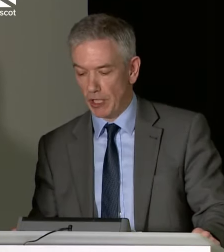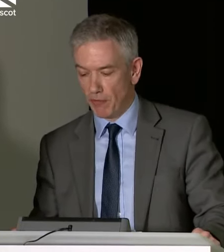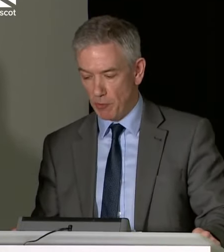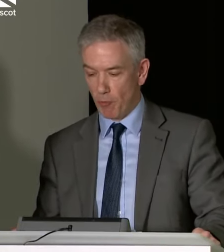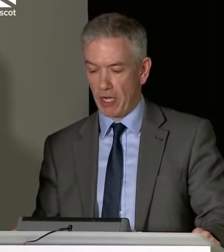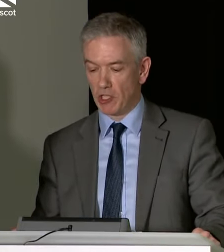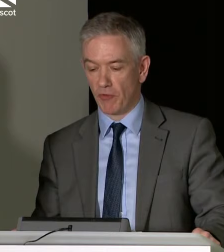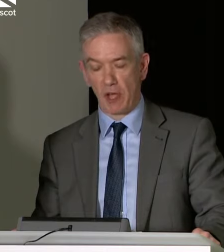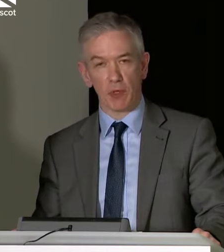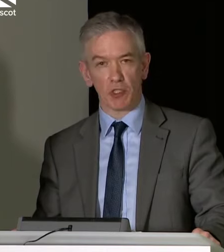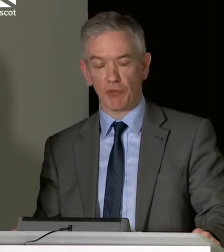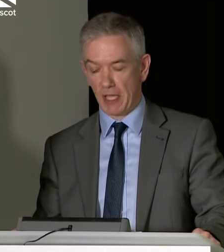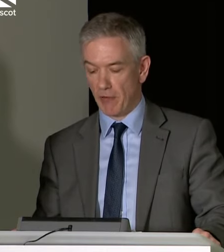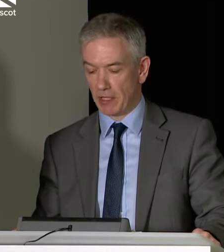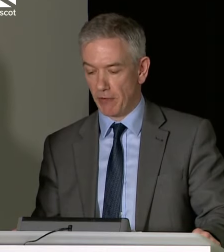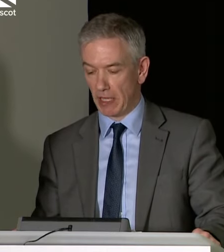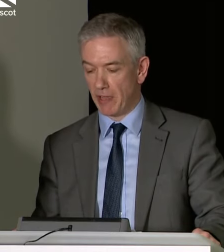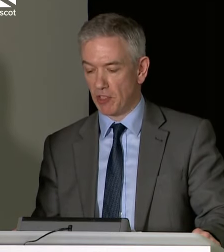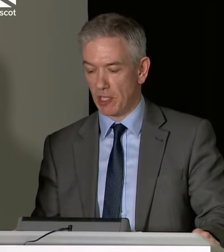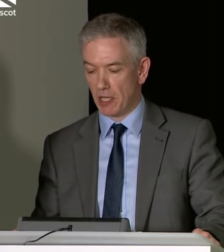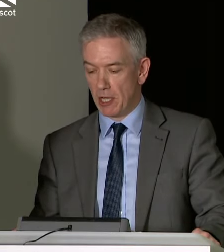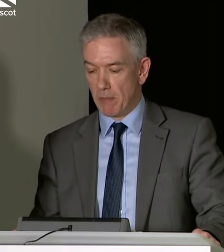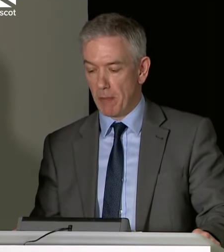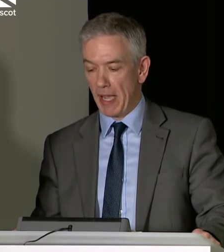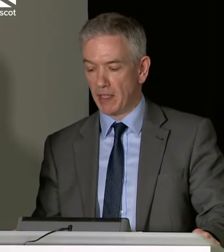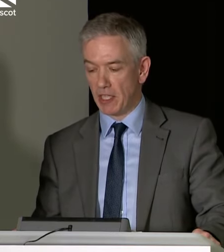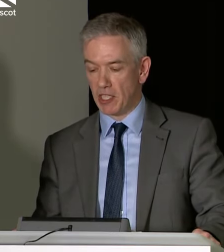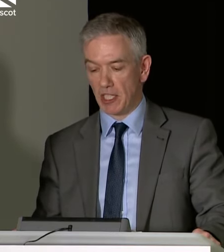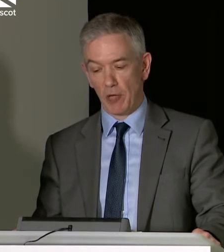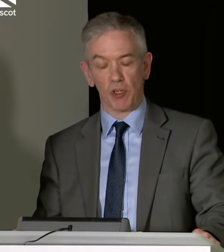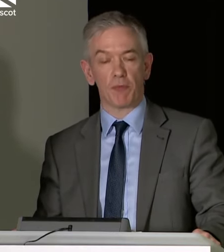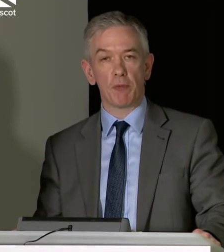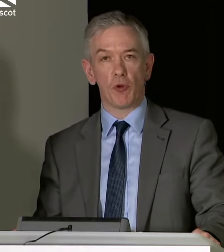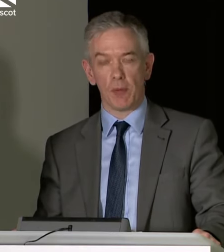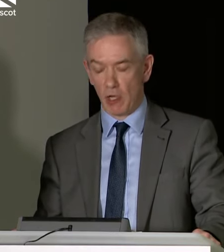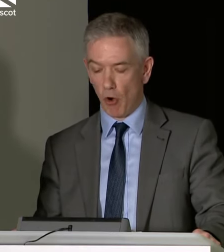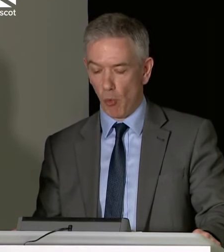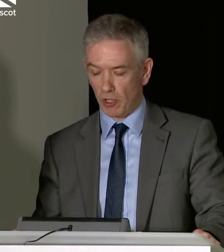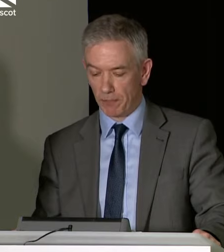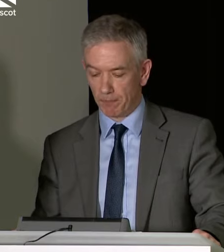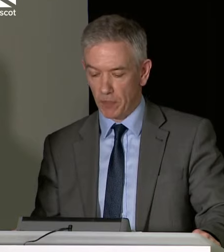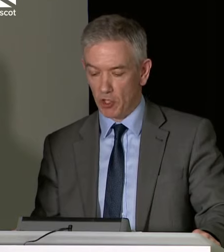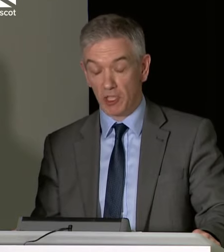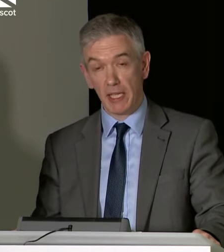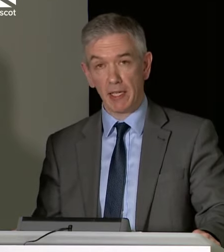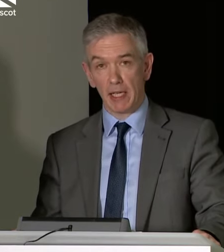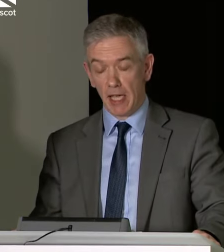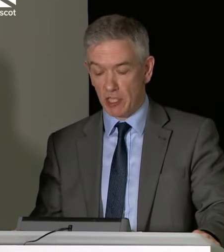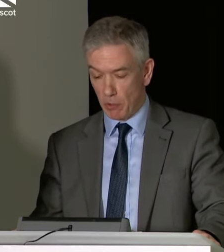reassuring and visible presence of the ambulance fleet every day of our lives but behind this is a network of people who make it all work so today I simply